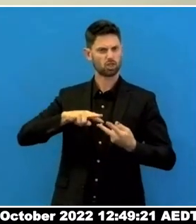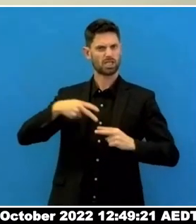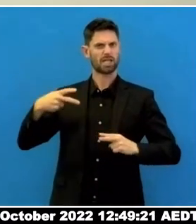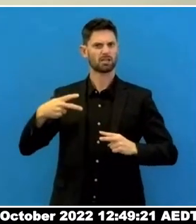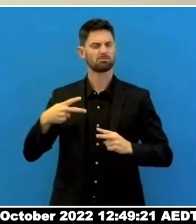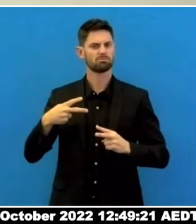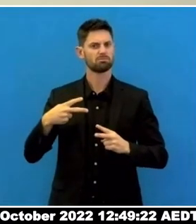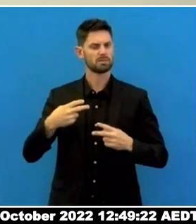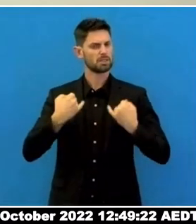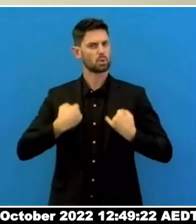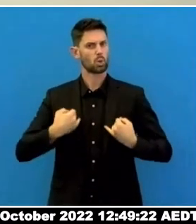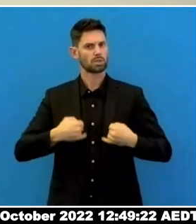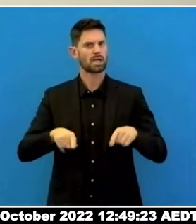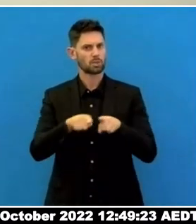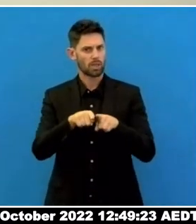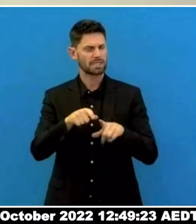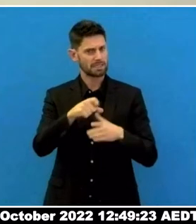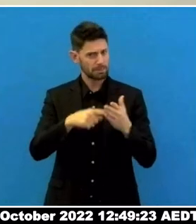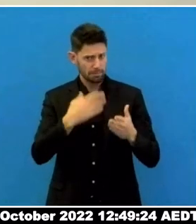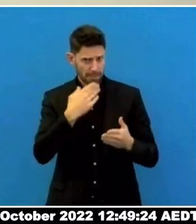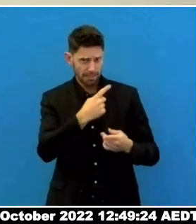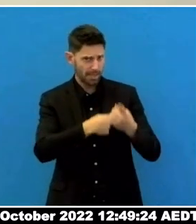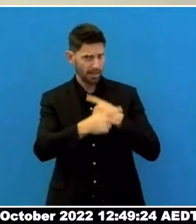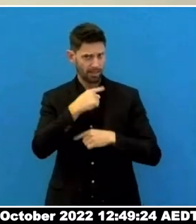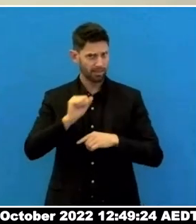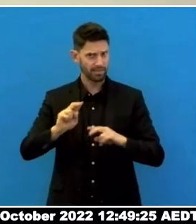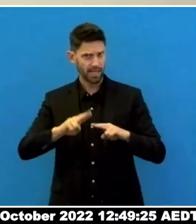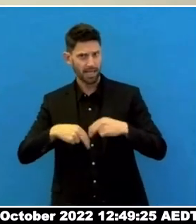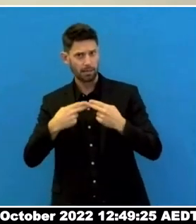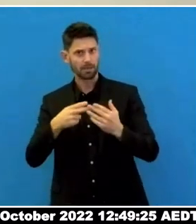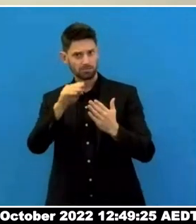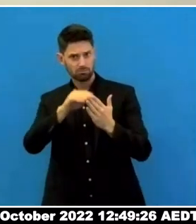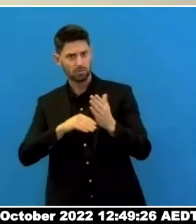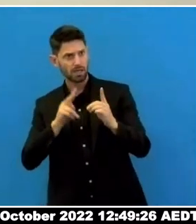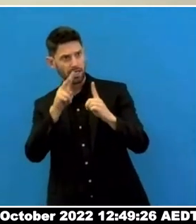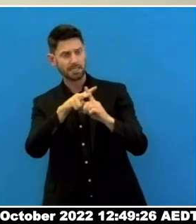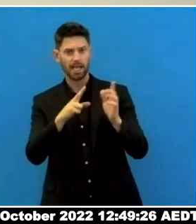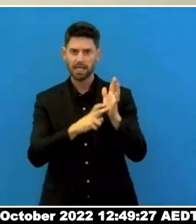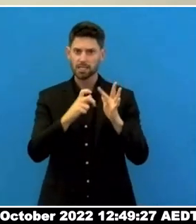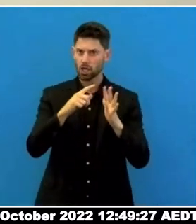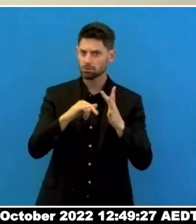What was that family's experience like with accessing the NDIS? Yes.